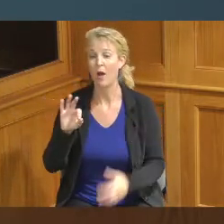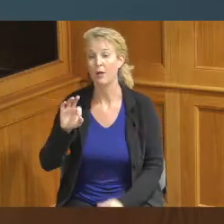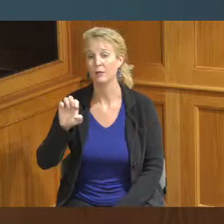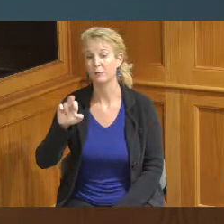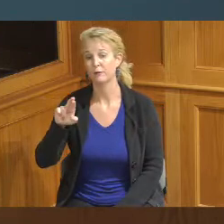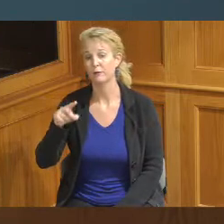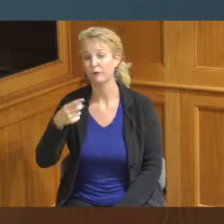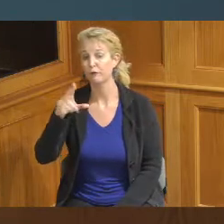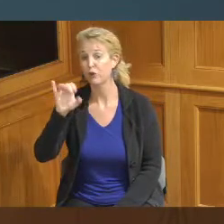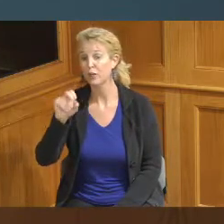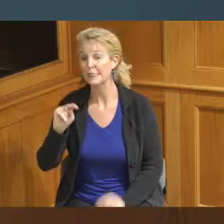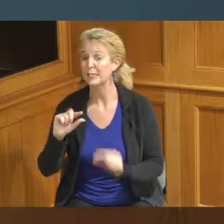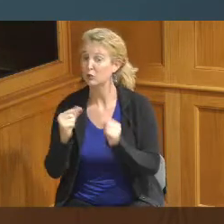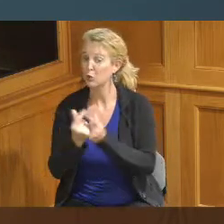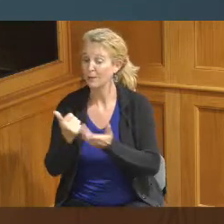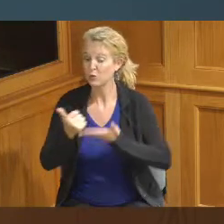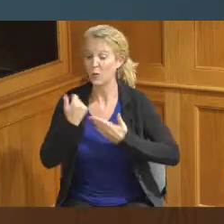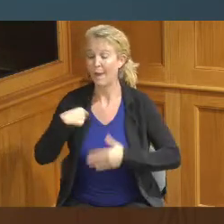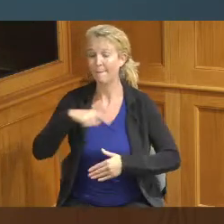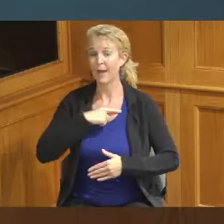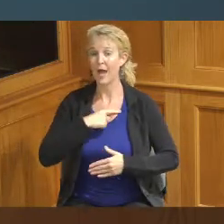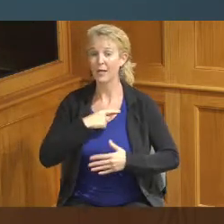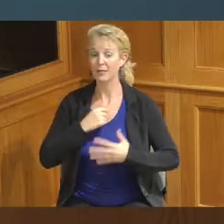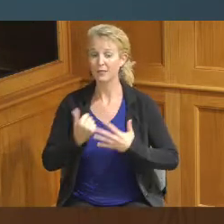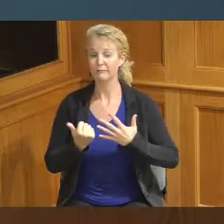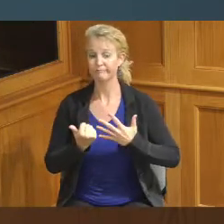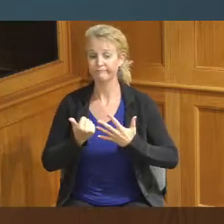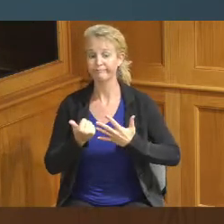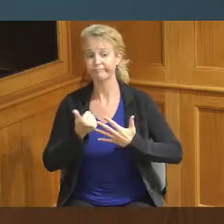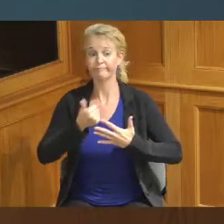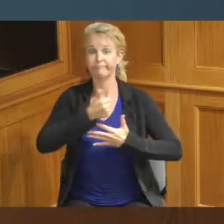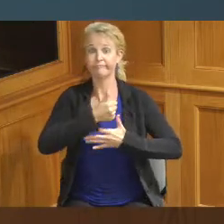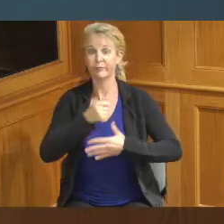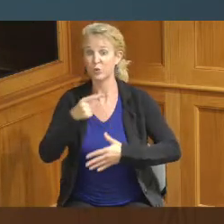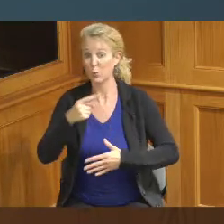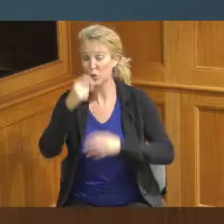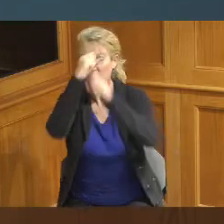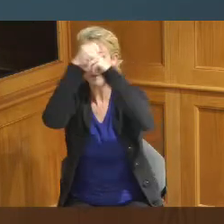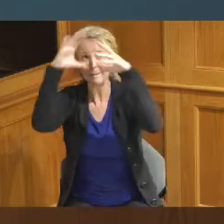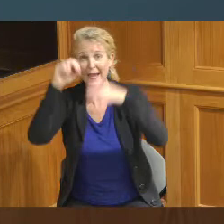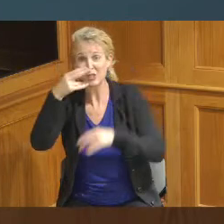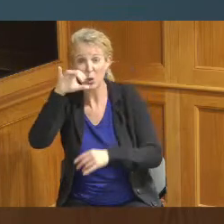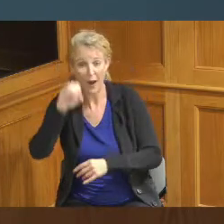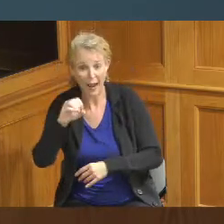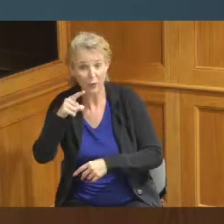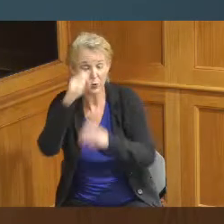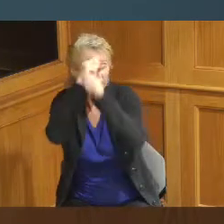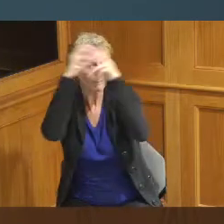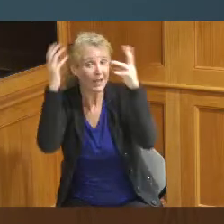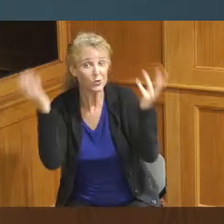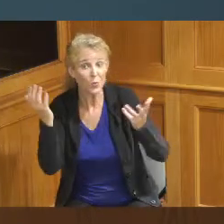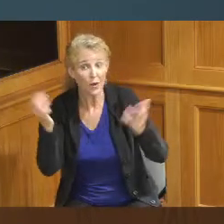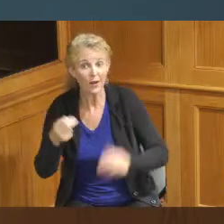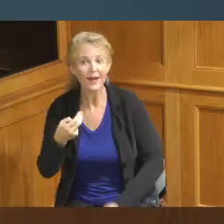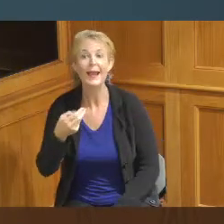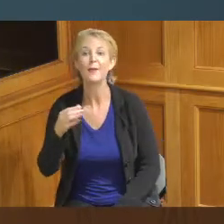on repositioning our County so when you think Ohio you think Hamilton County not we're last